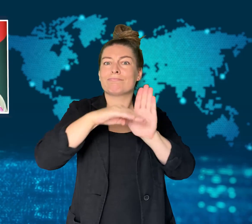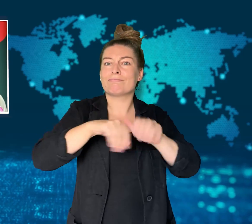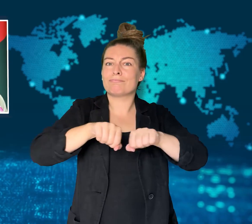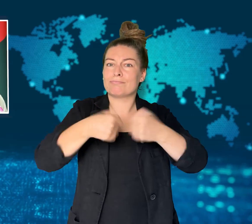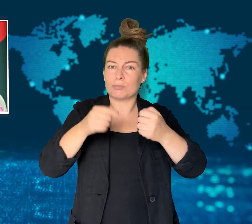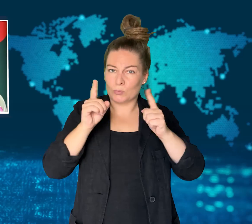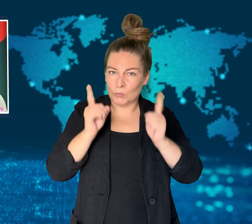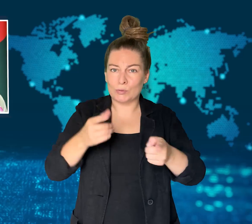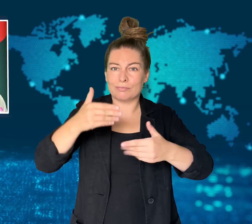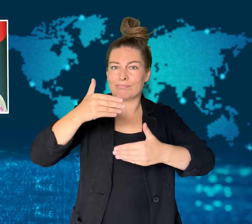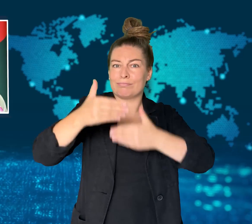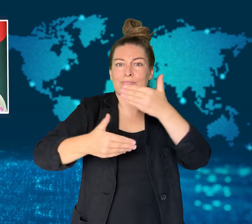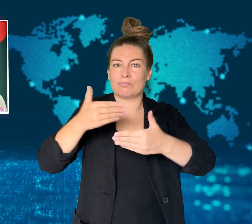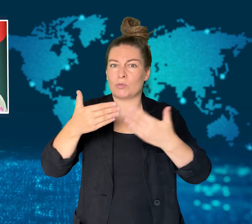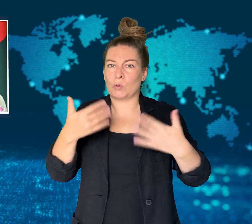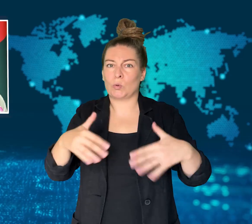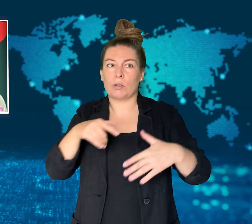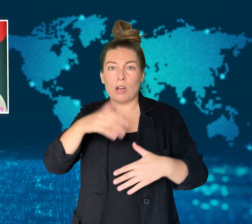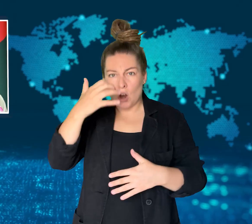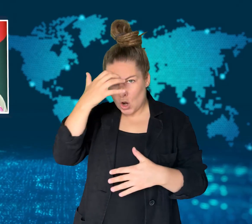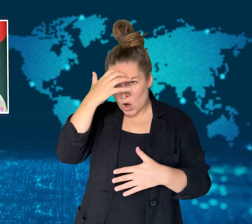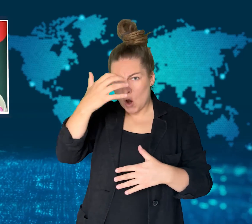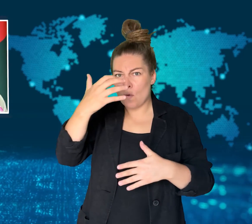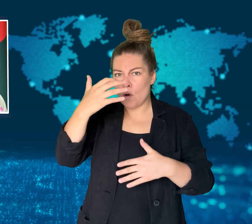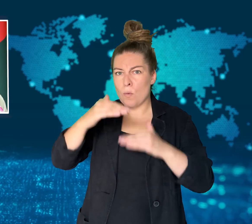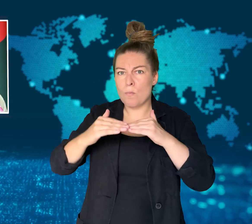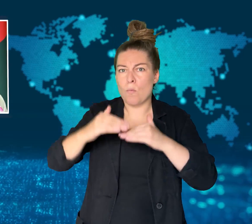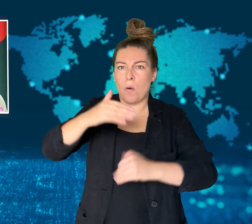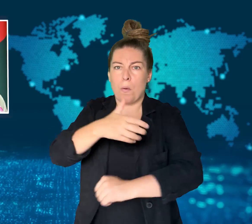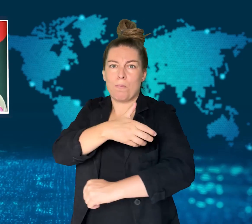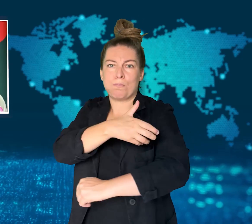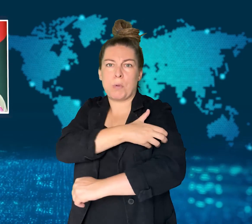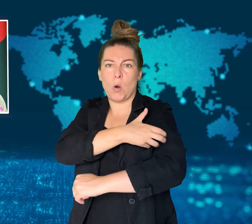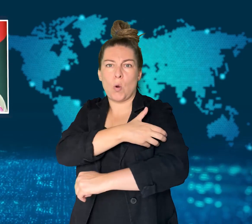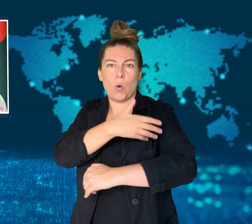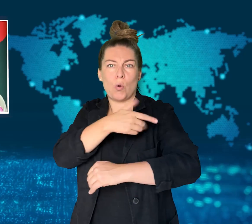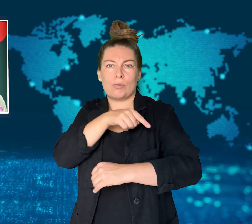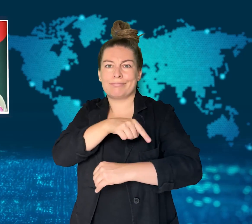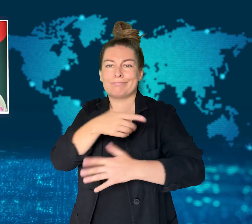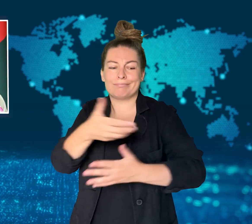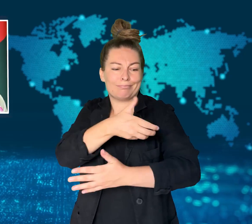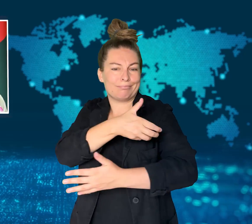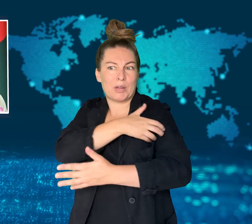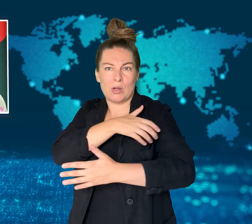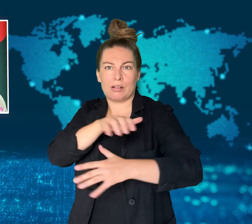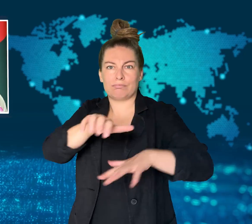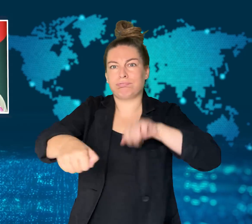They want accountability for the killings,